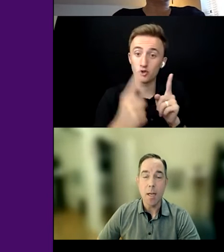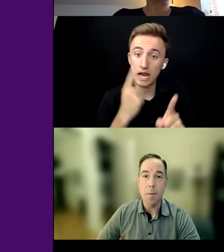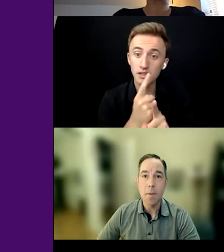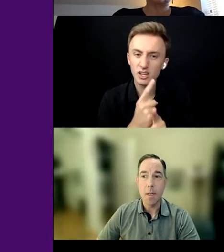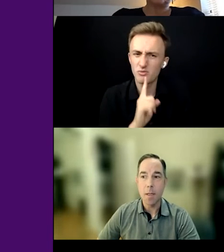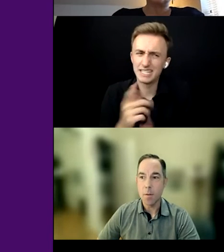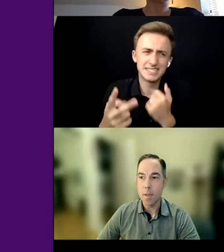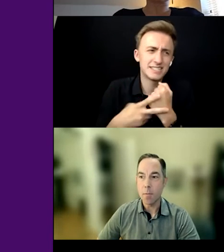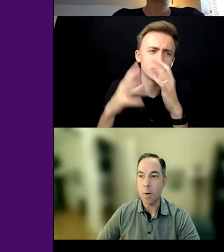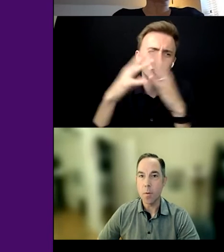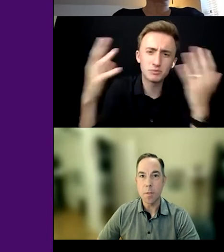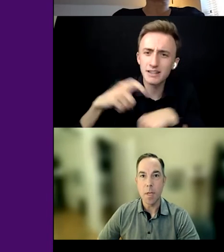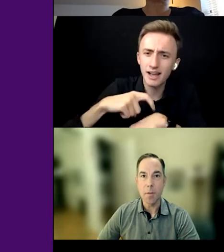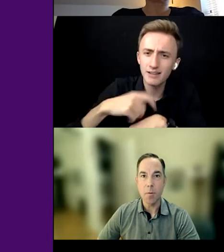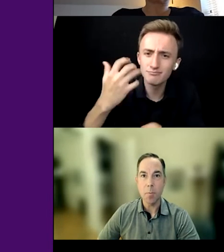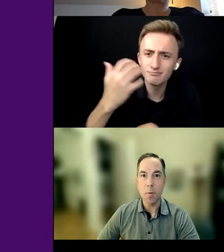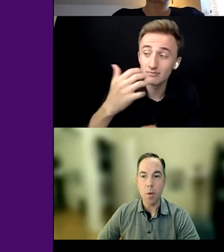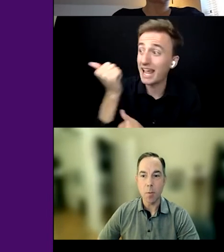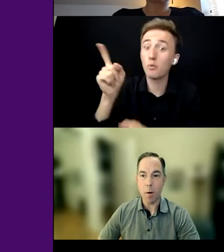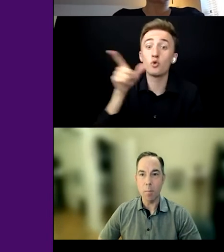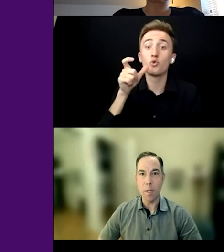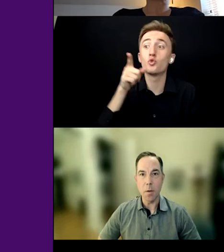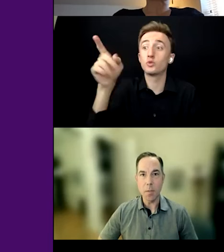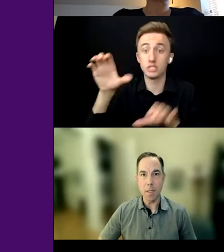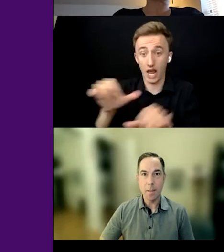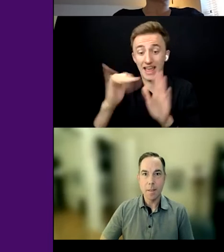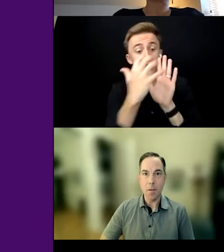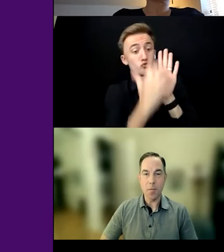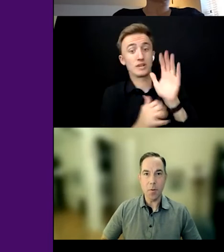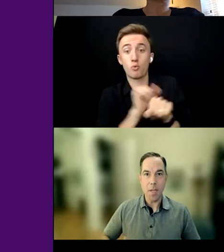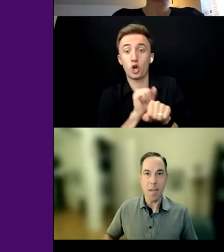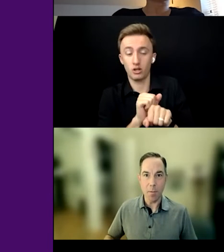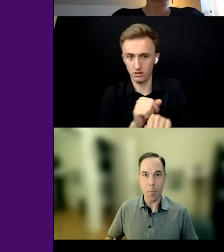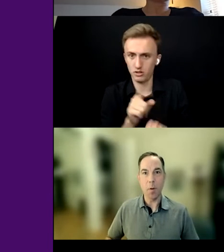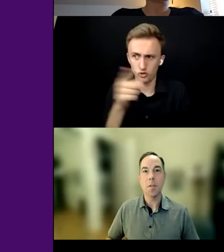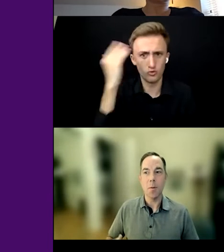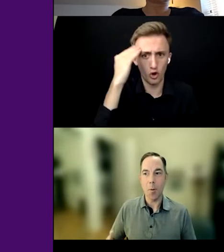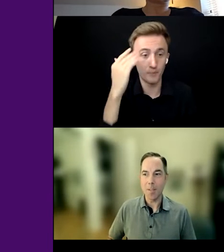time. Anyone who has done scripted work probably knows that your first take never works. You always